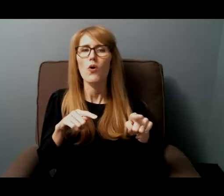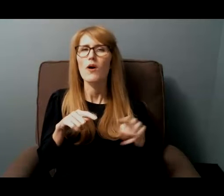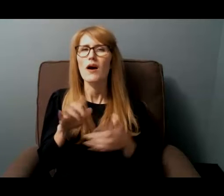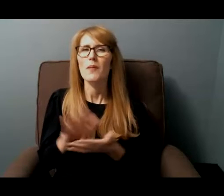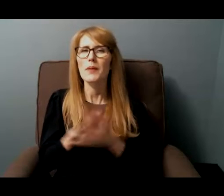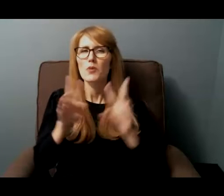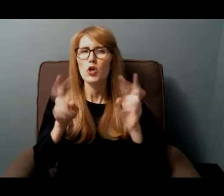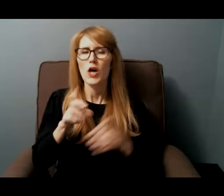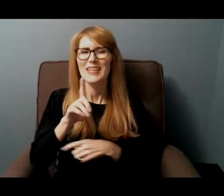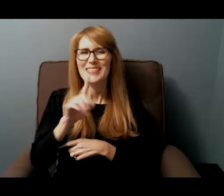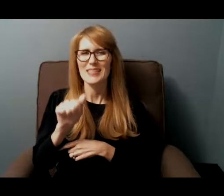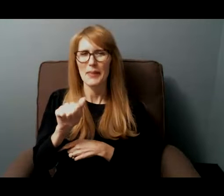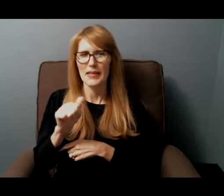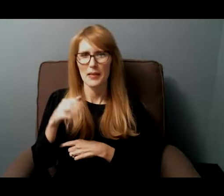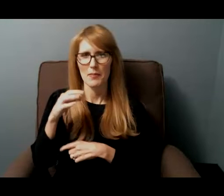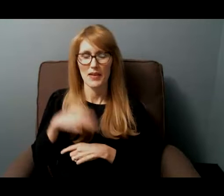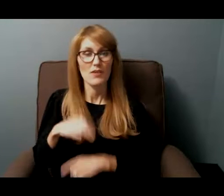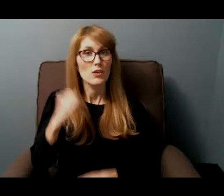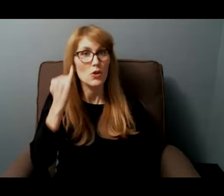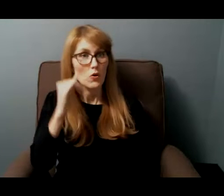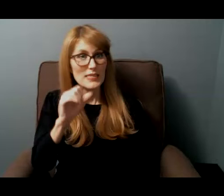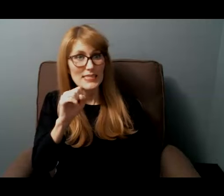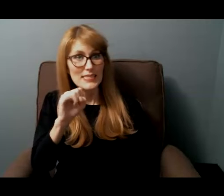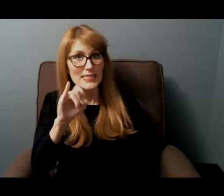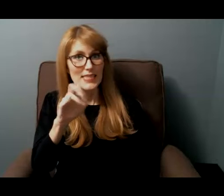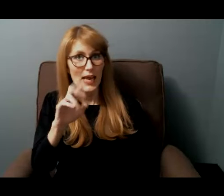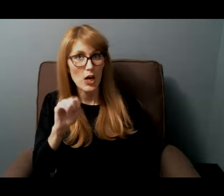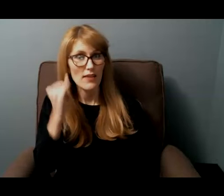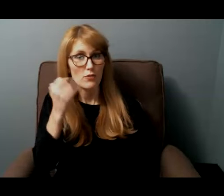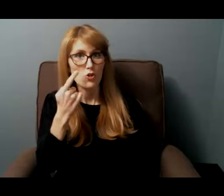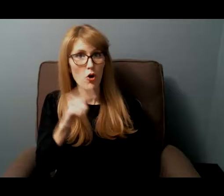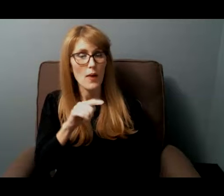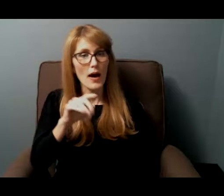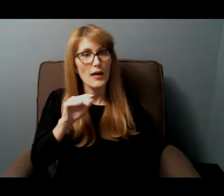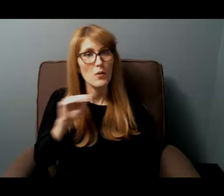it would be great if you could drop a link to that publication in the chat box for people who are